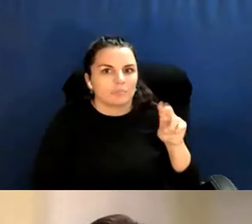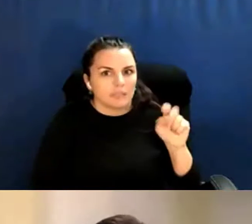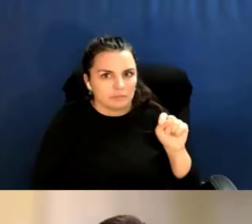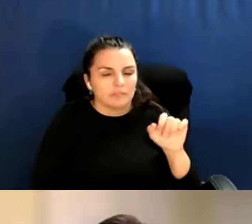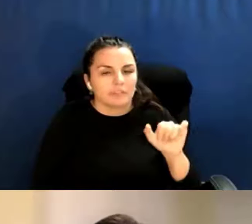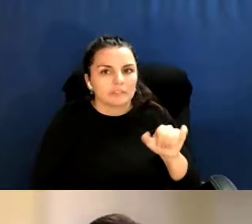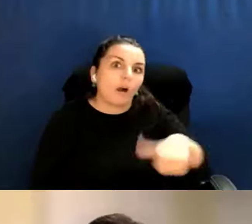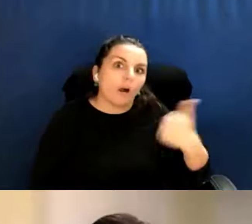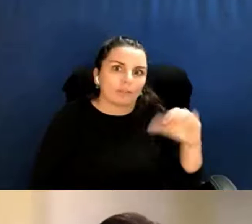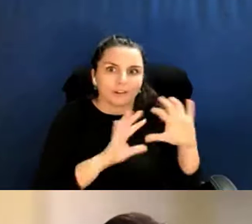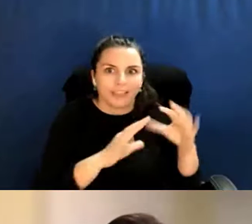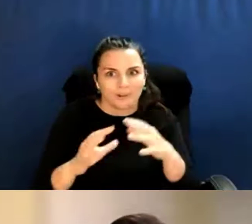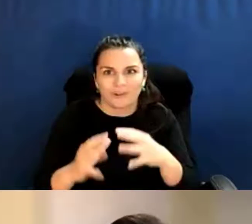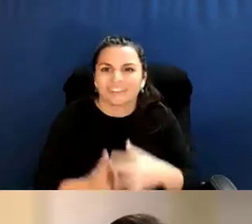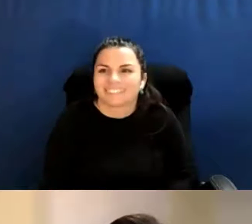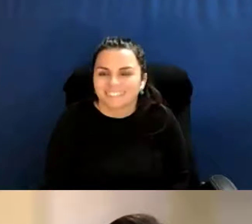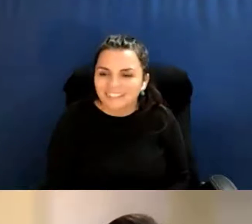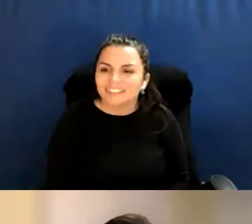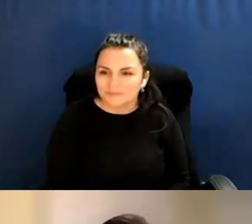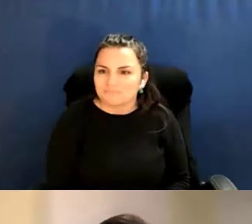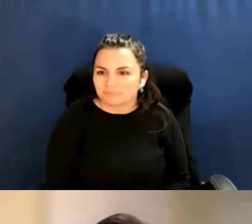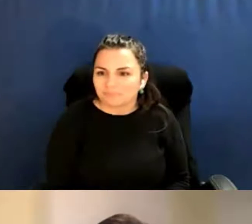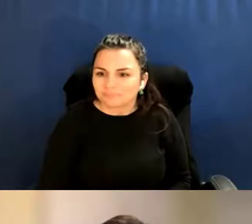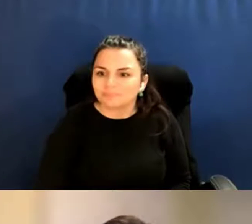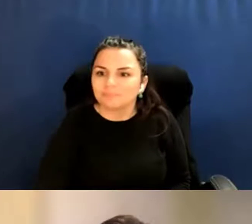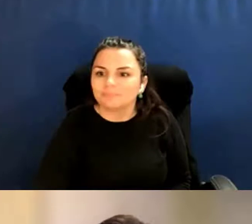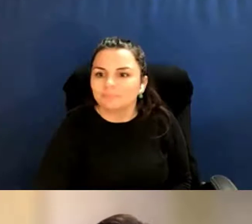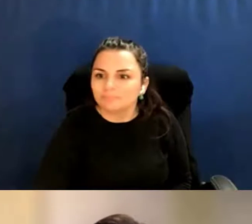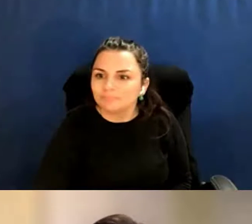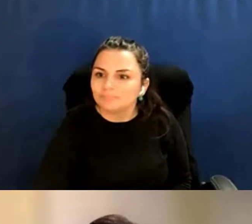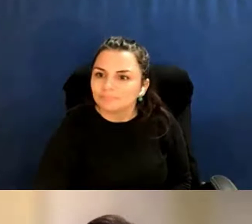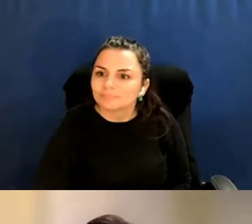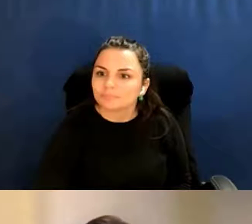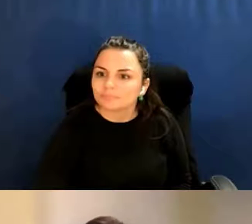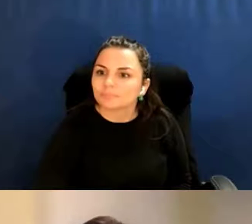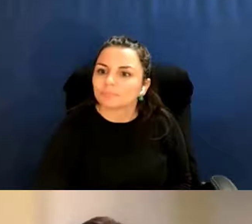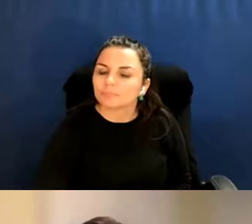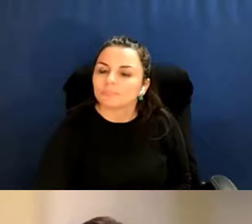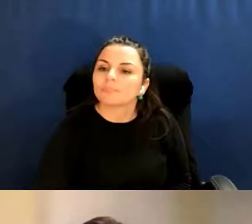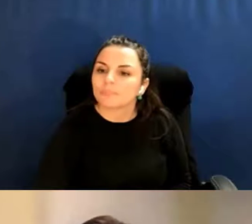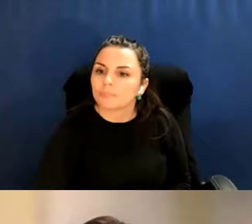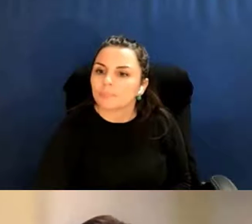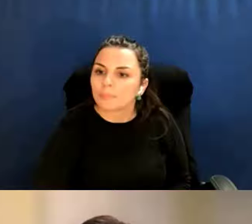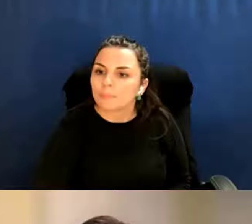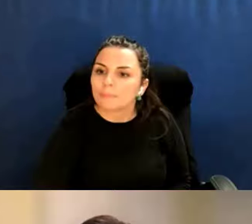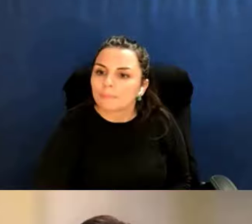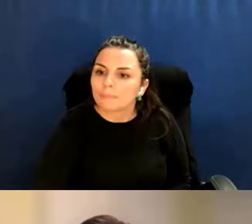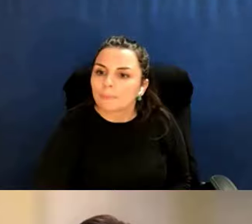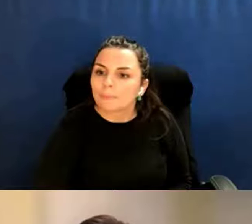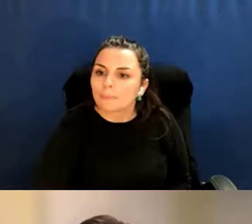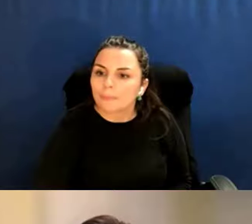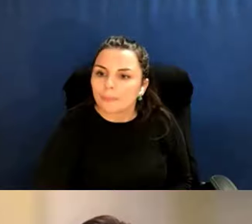Lyndi Lahl: Great. Thank you. So there's another question, can you briefly discuss who may obtain informed consent?